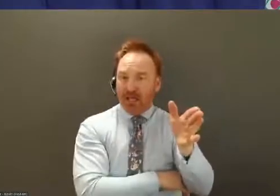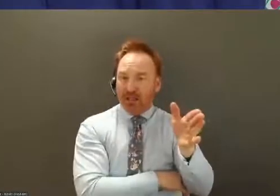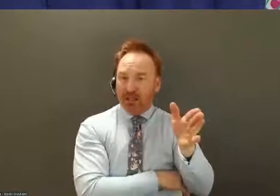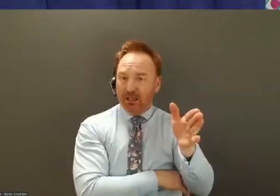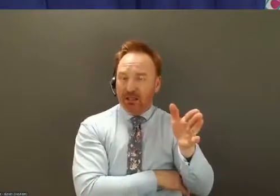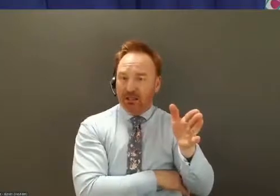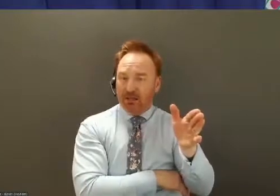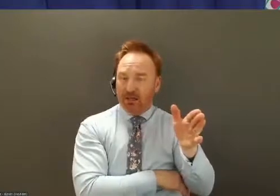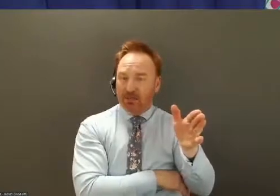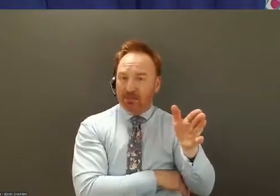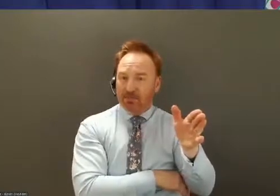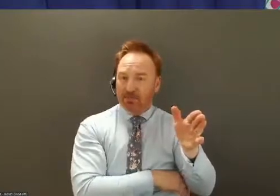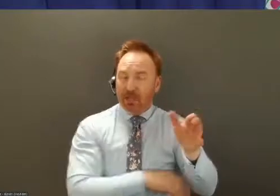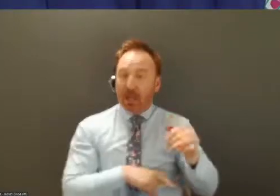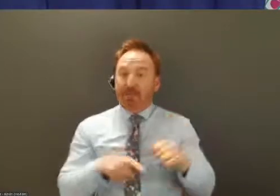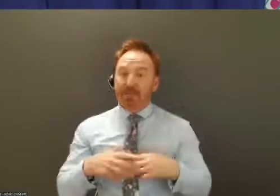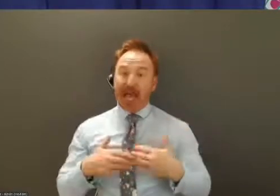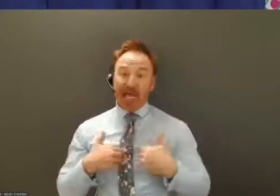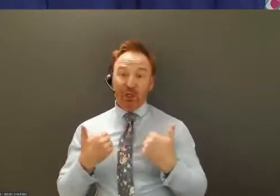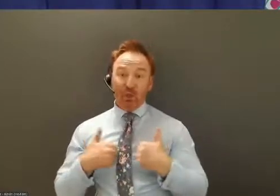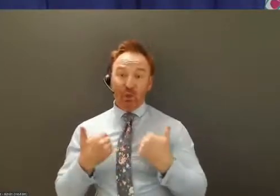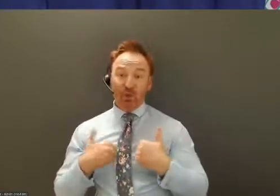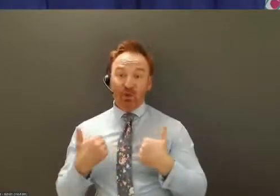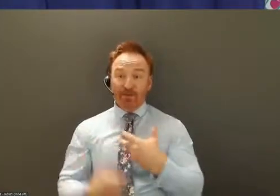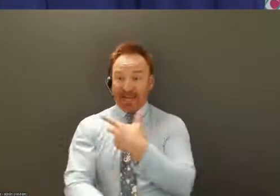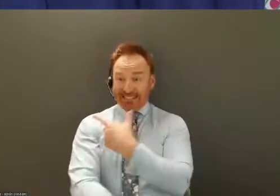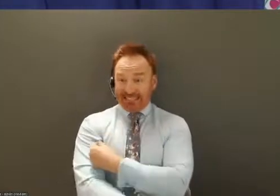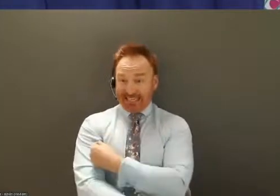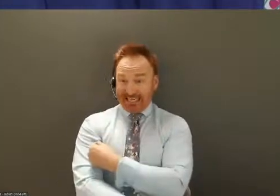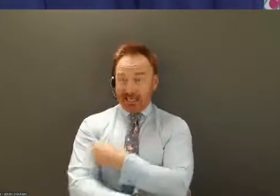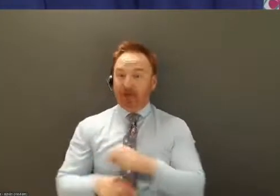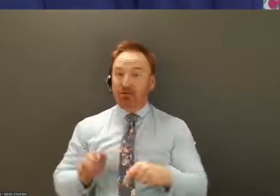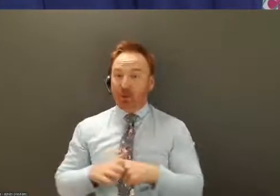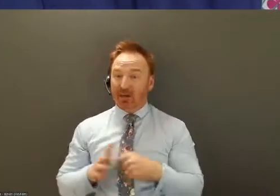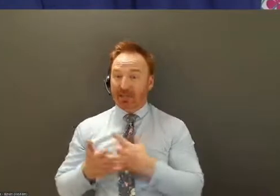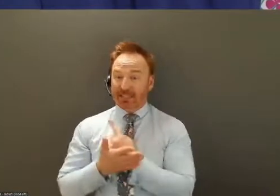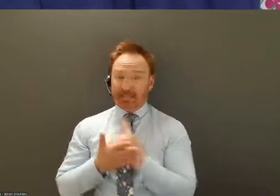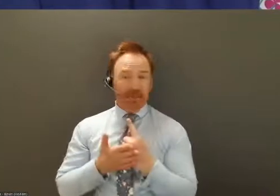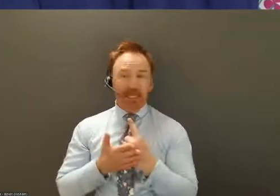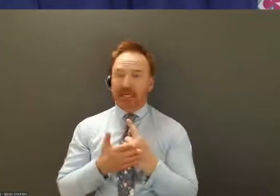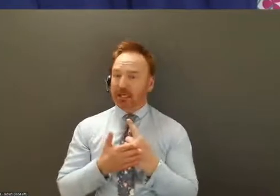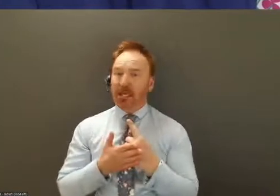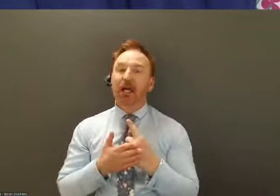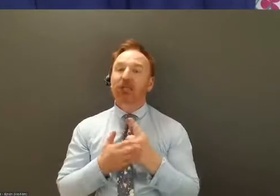Remember there is no forgiveness. The P1 variant will spread to